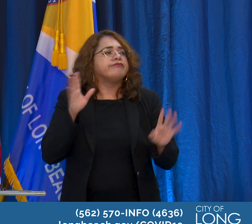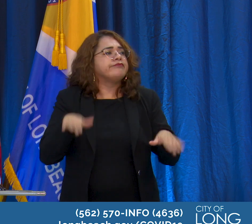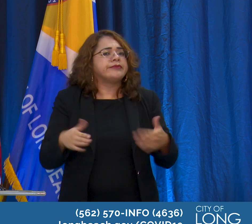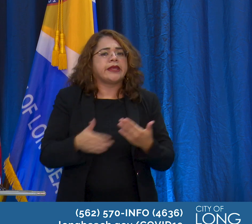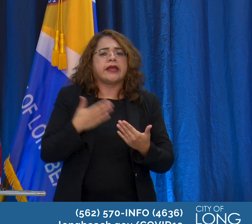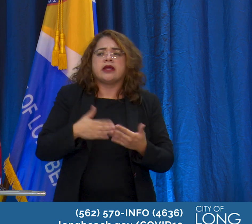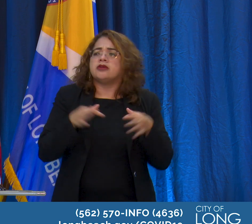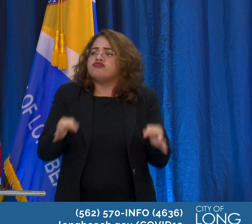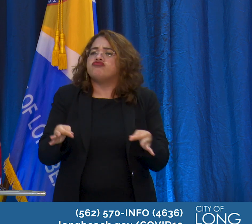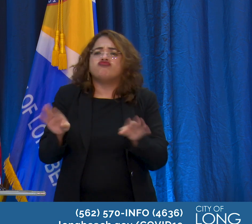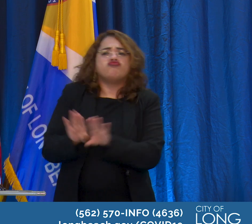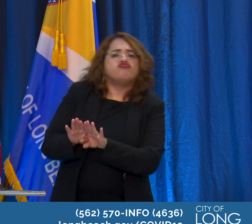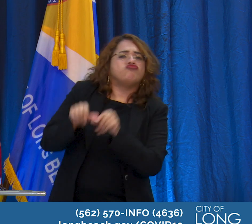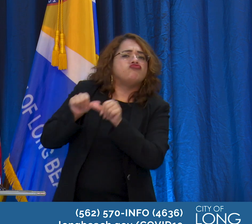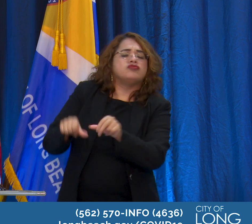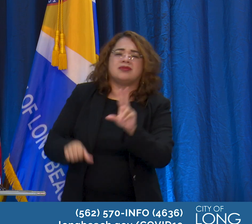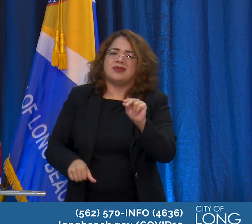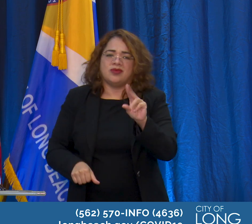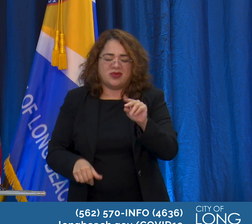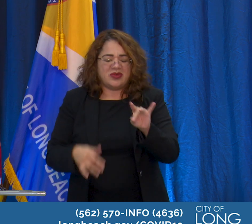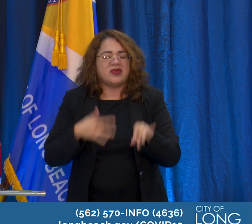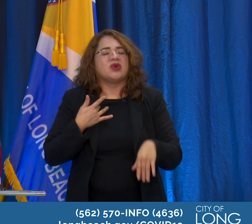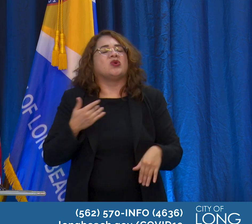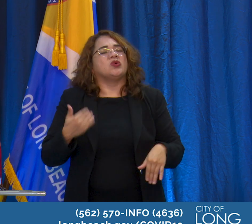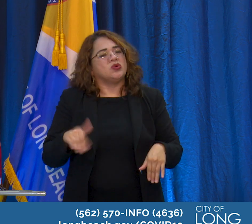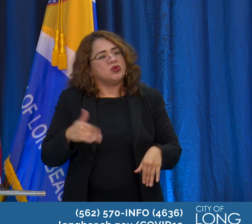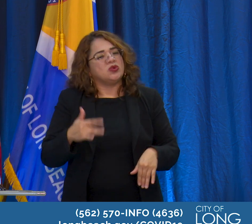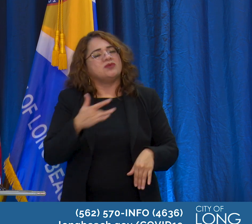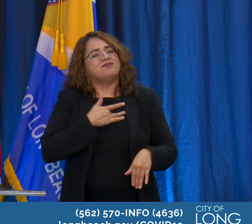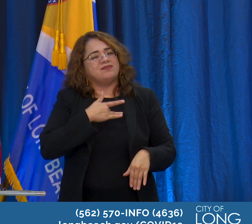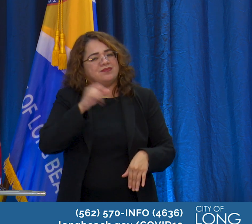While this particular set of revisions has come from the state, the city of Long Beach